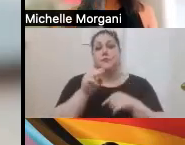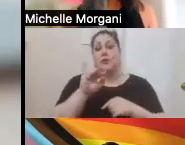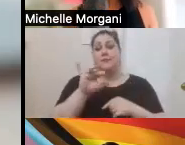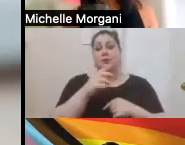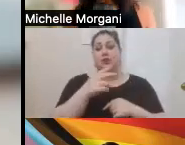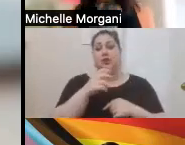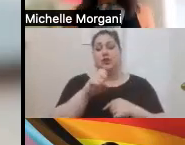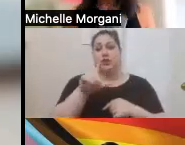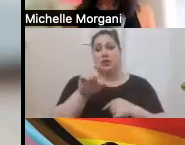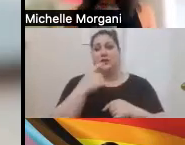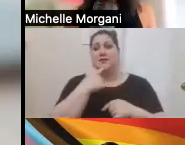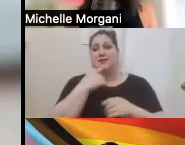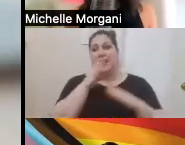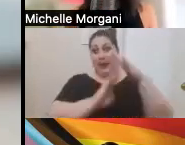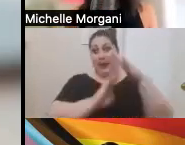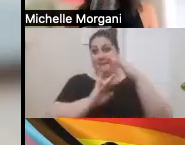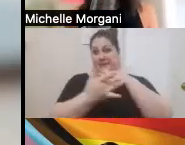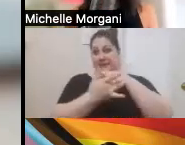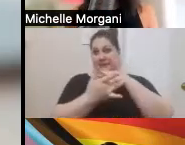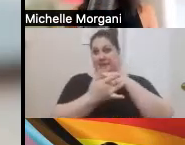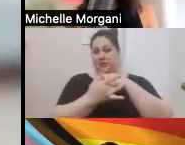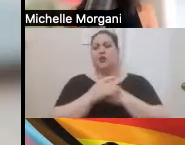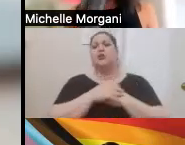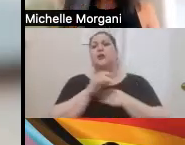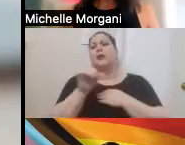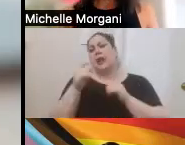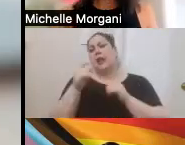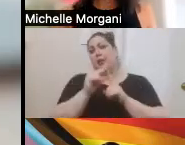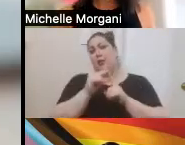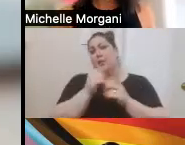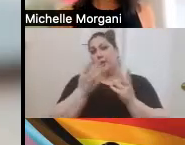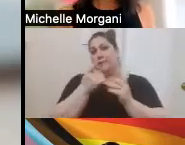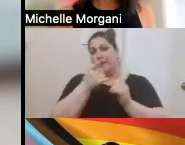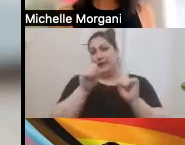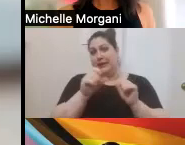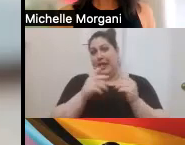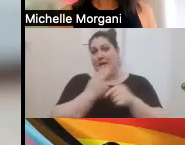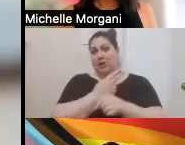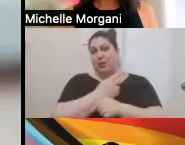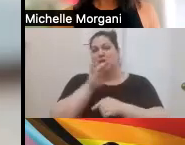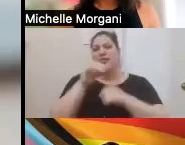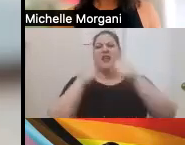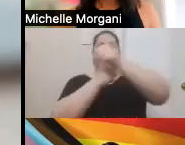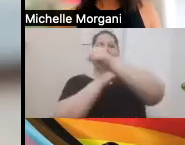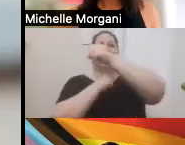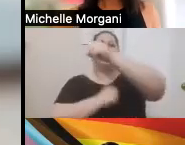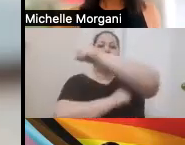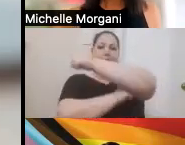another word that that Michelle could have used is more fundamental technology because a screen